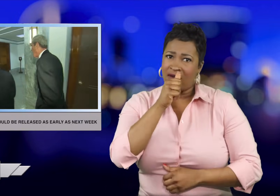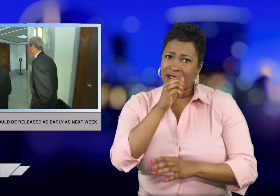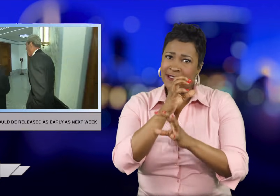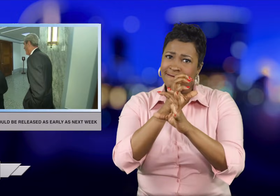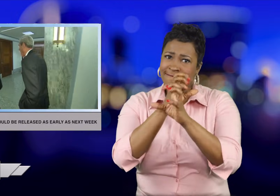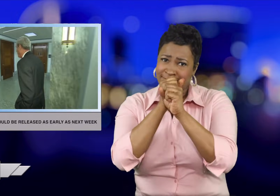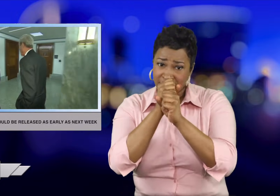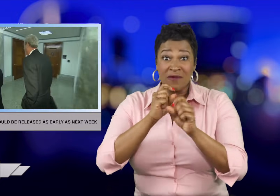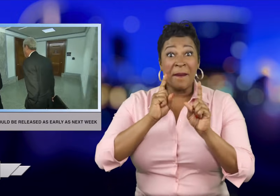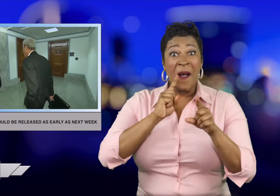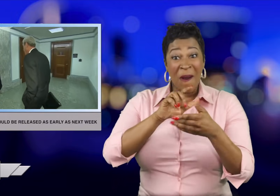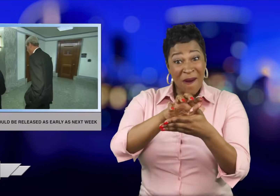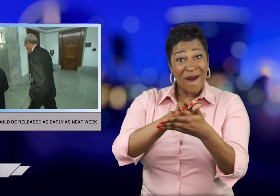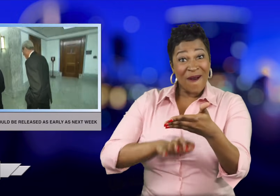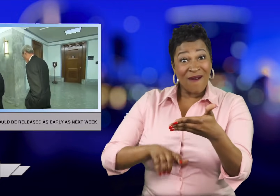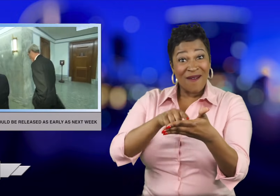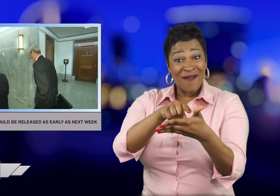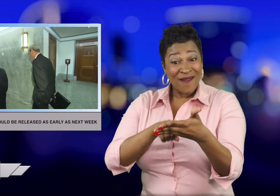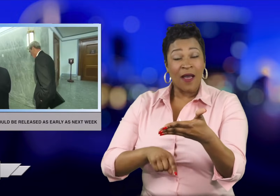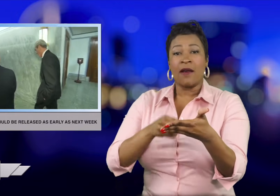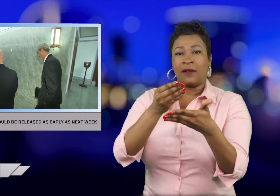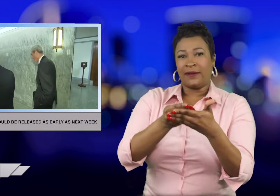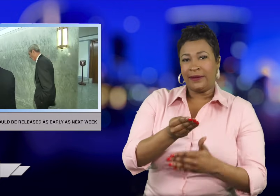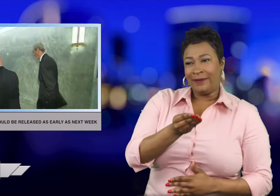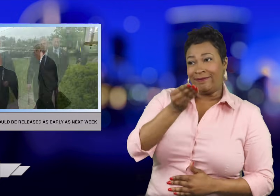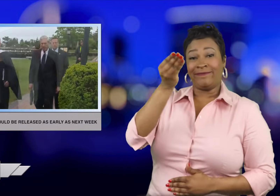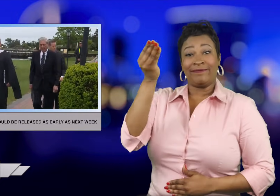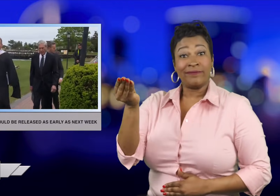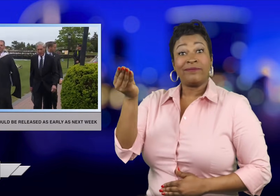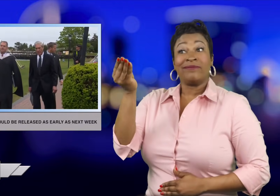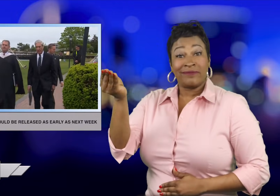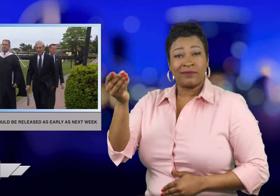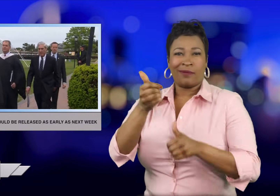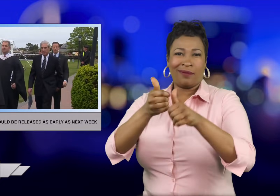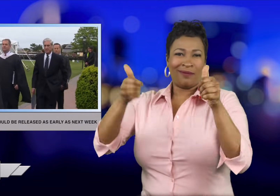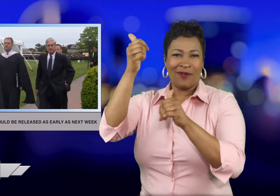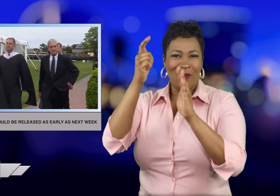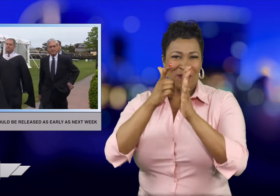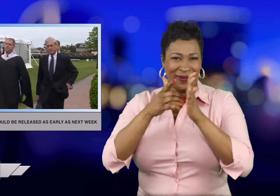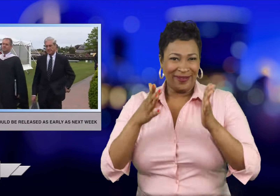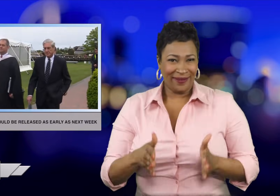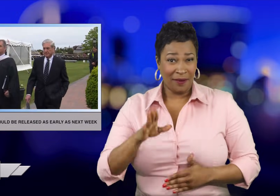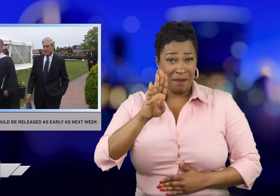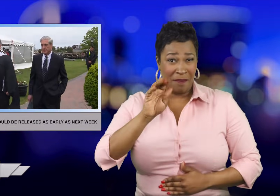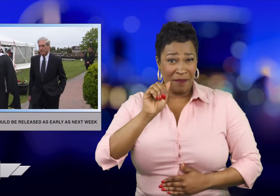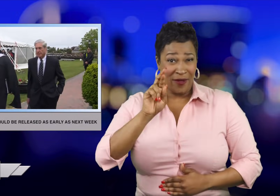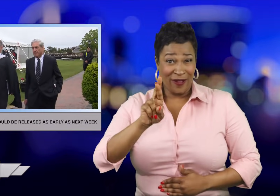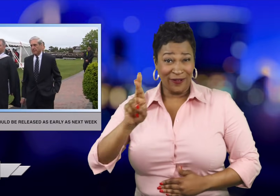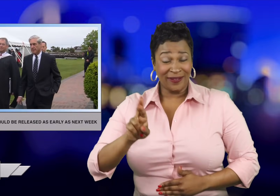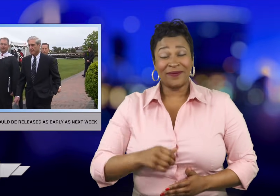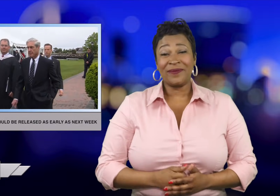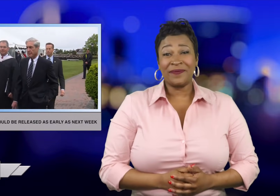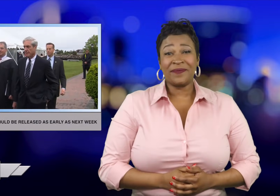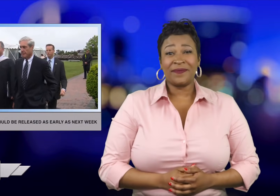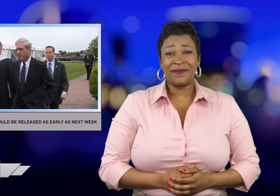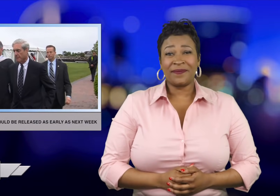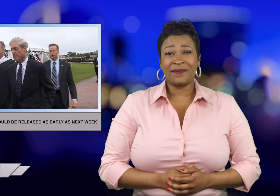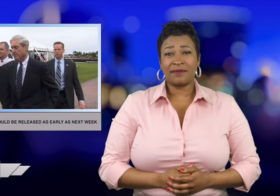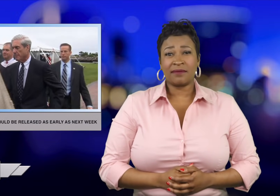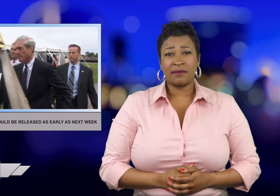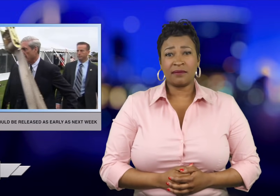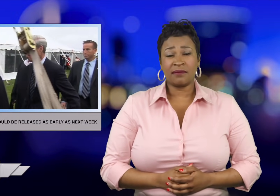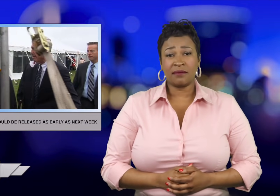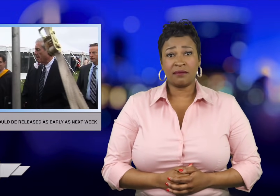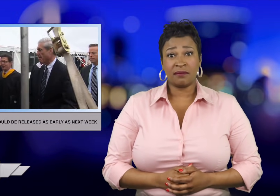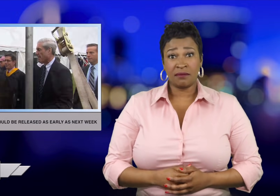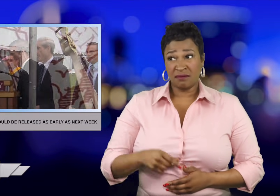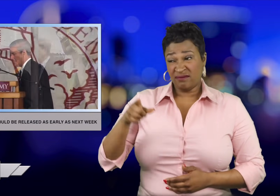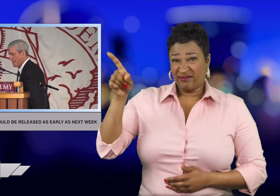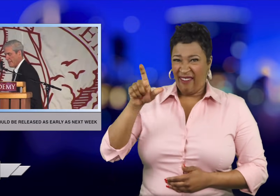with a confidential report submitted directly to Barr.